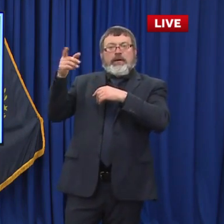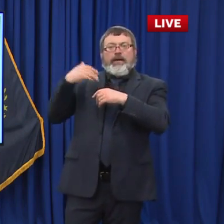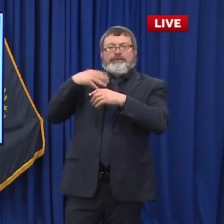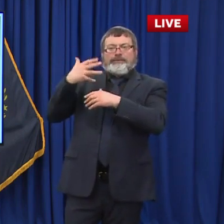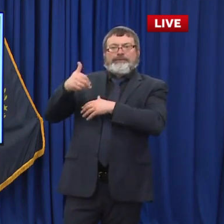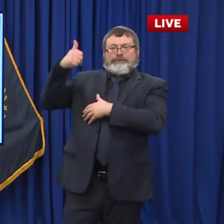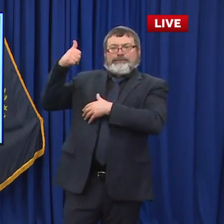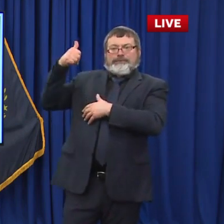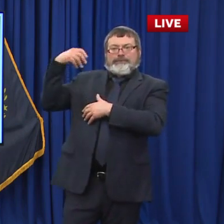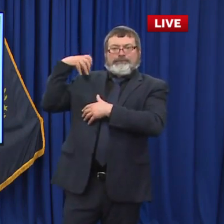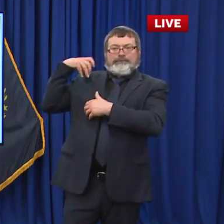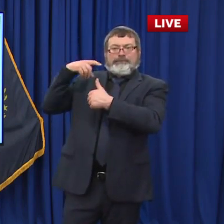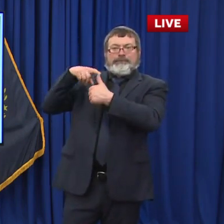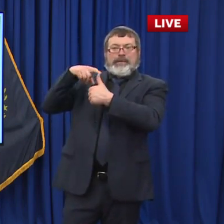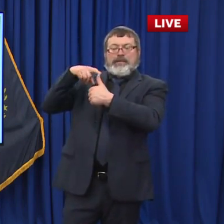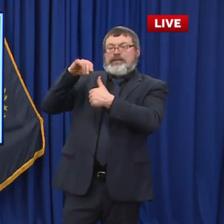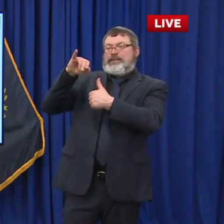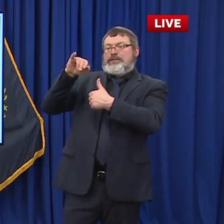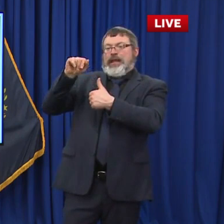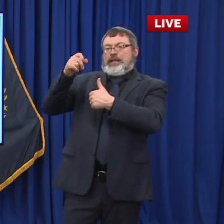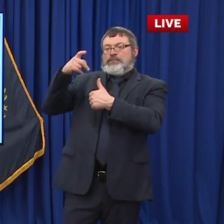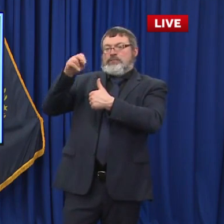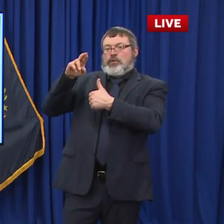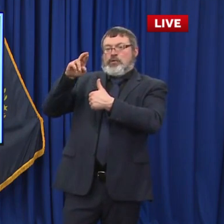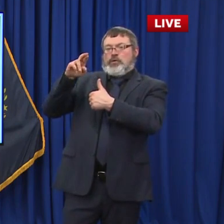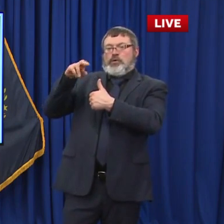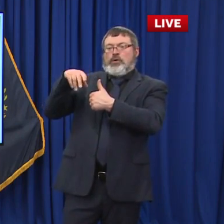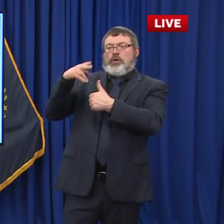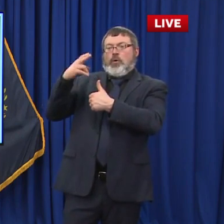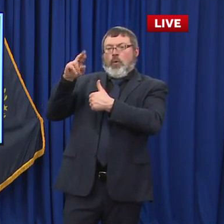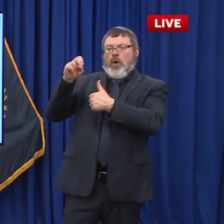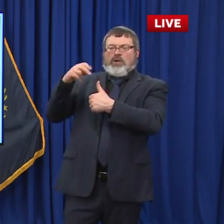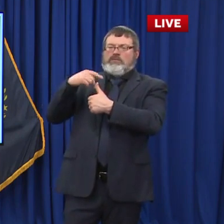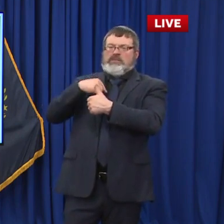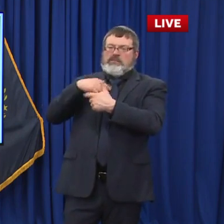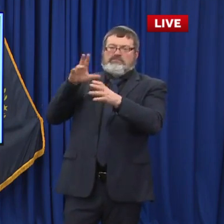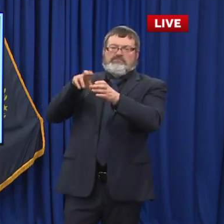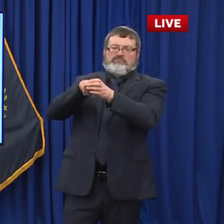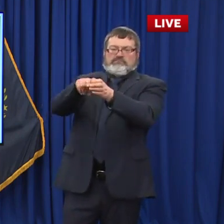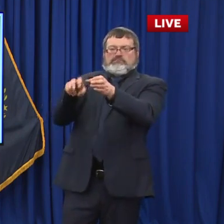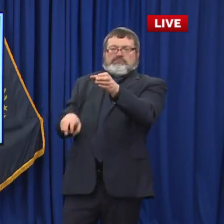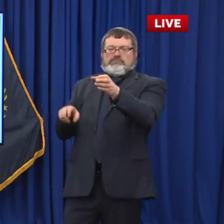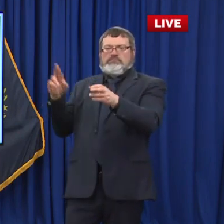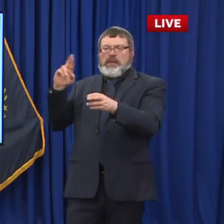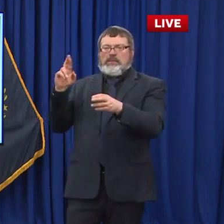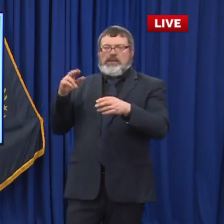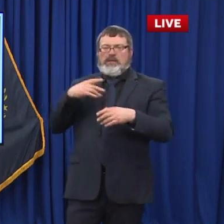CHAIR JENNIFER HORN JUST ANNOUNCED THAT SHE’S LEAVING THE REPUBLICAN PARTY BECAUSE YOU DON’T HAVE THE PARTY. PARTY.